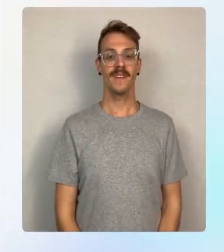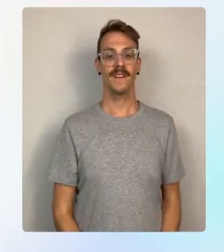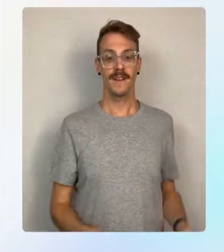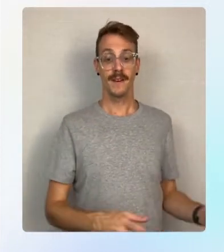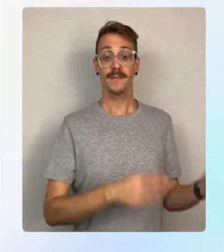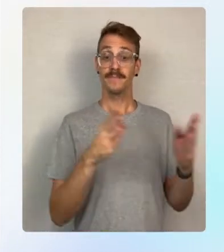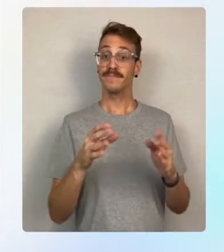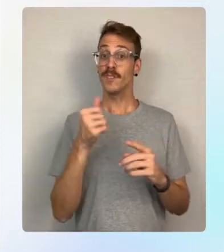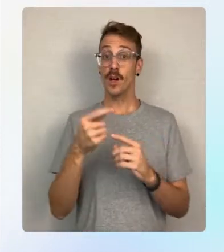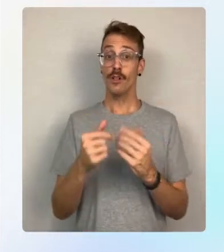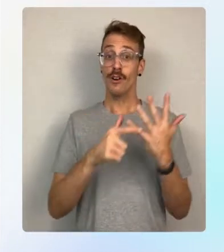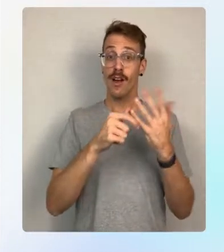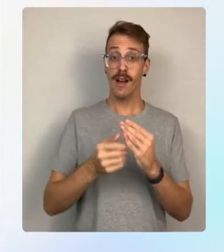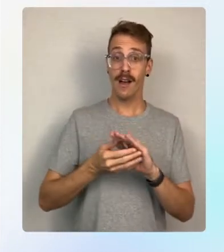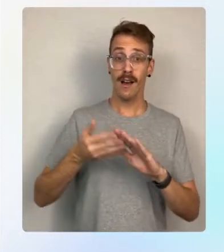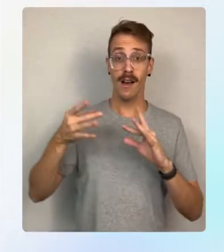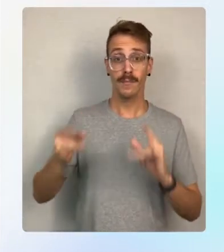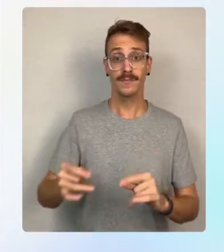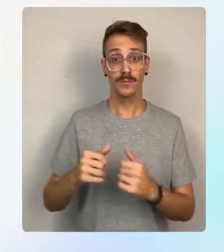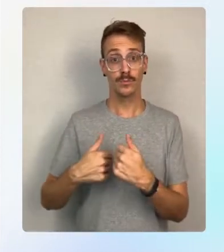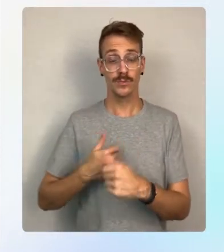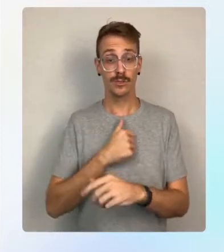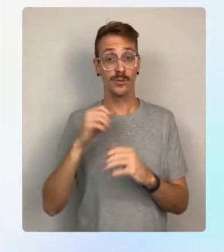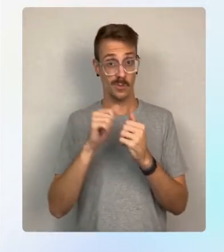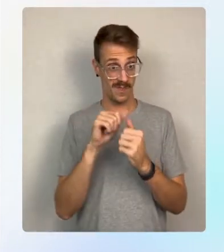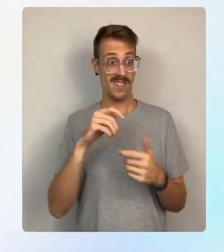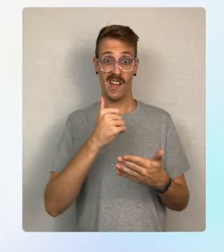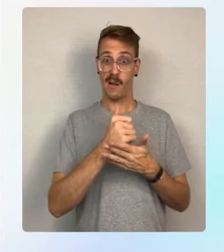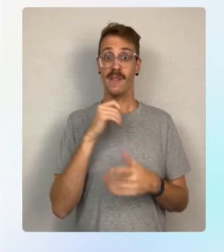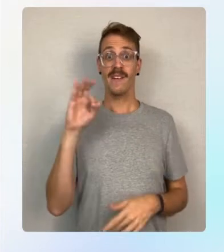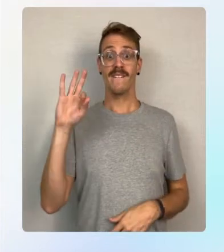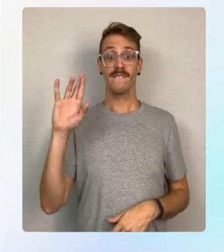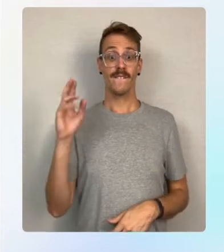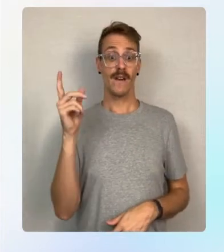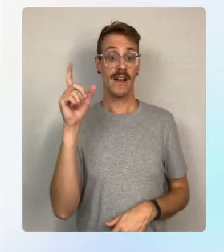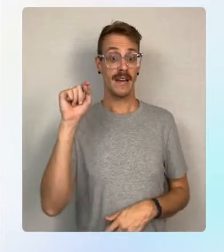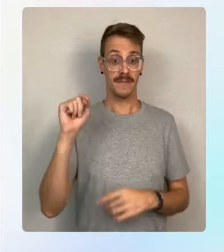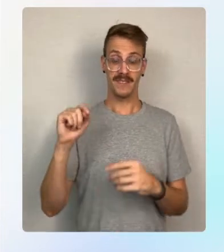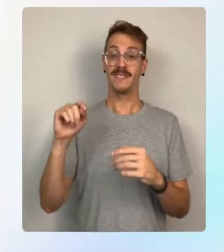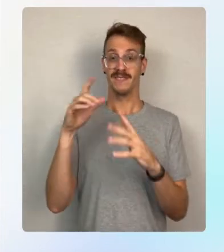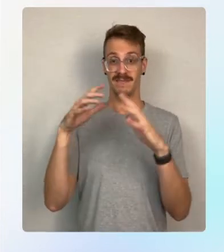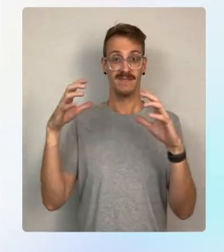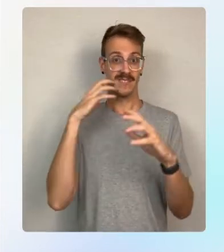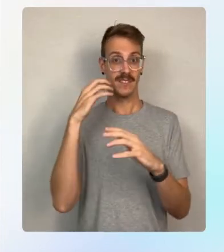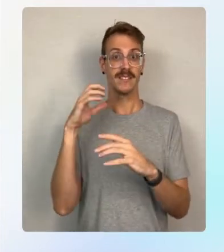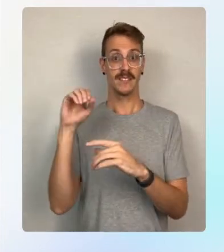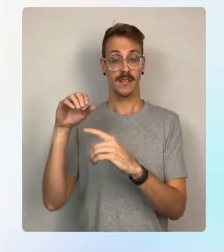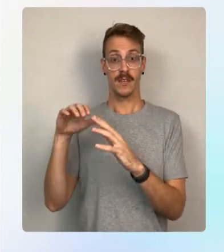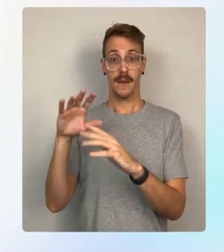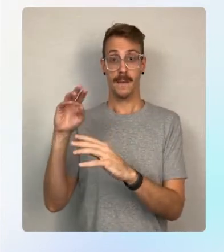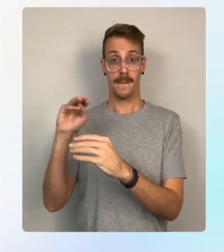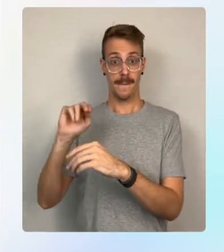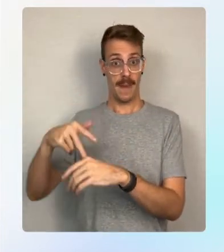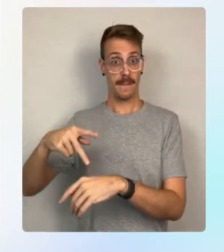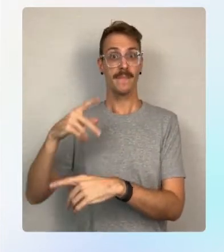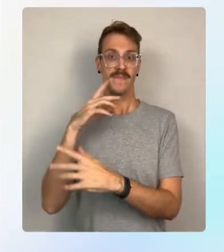The other optimization we do with the help of the fragment density map extension is to turn off rendering for tiles